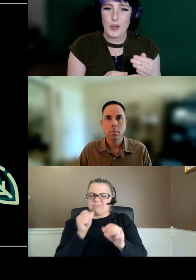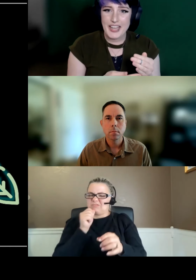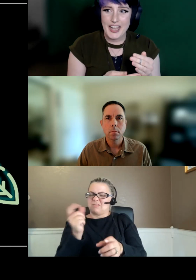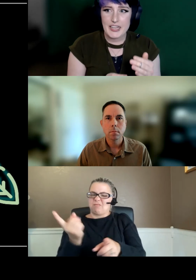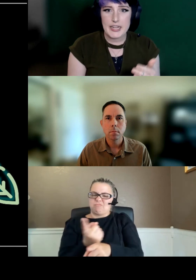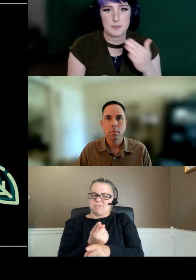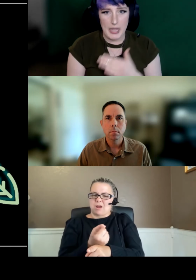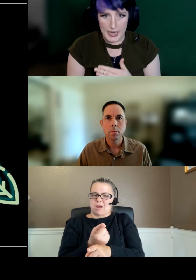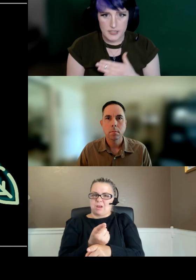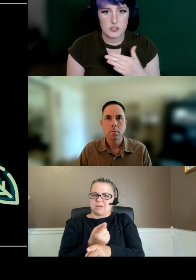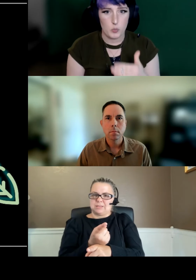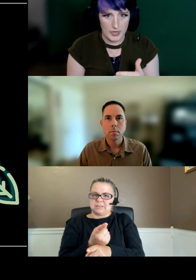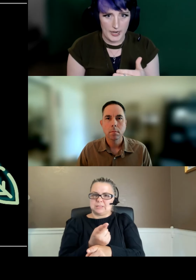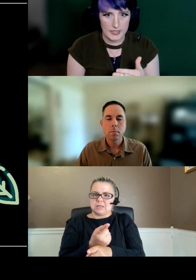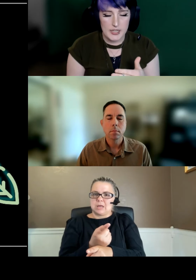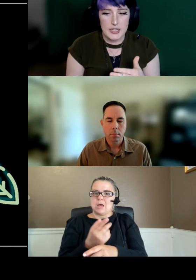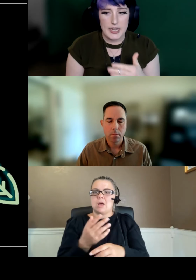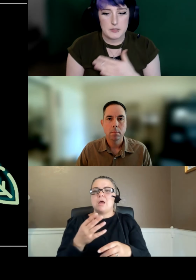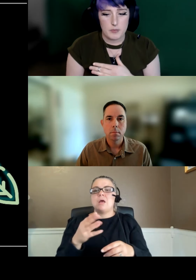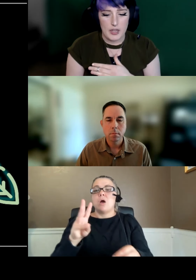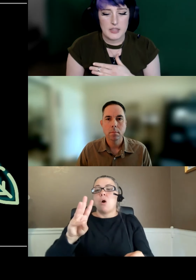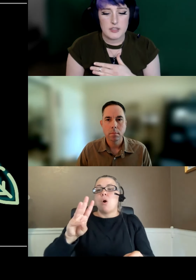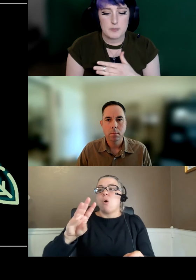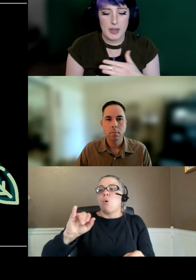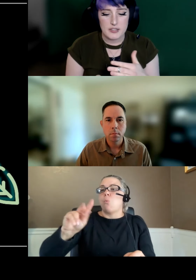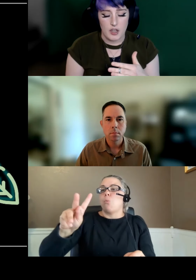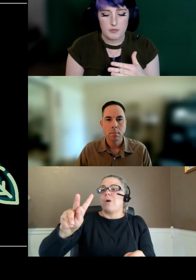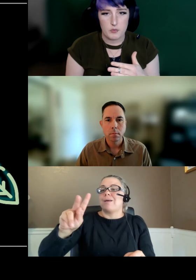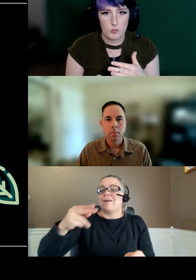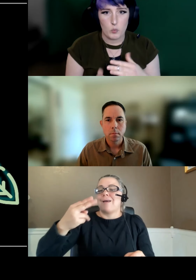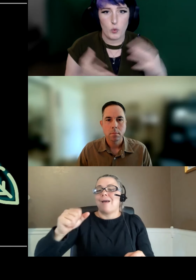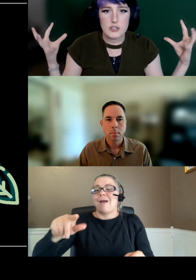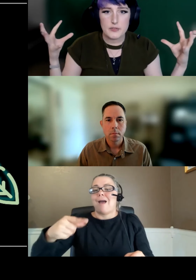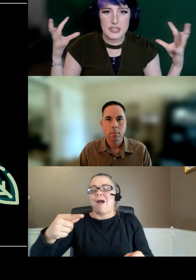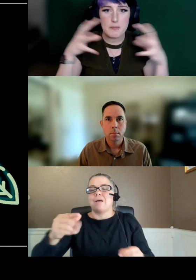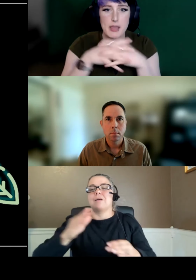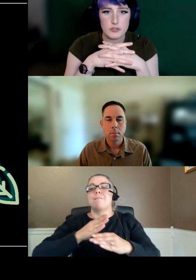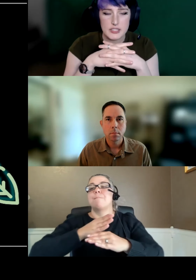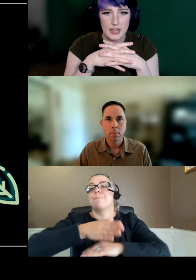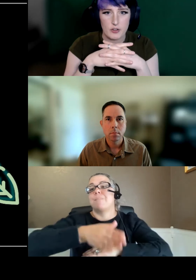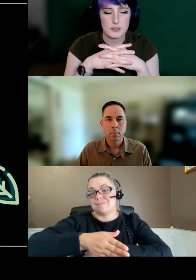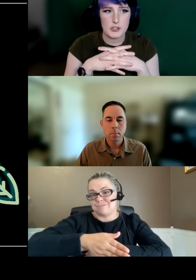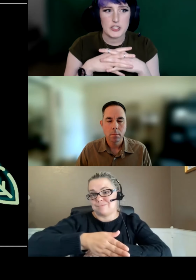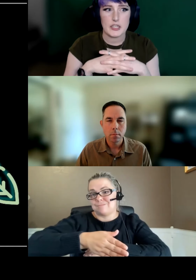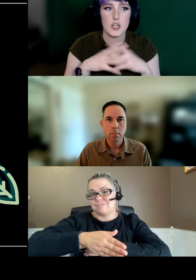WCAG, it's past WCAG. It's in the space of where does everything meld together? Especially like,